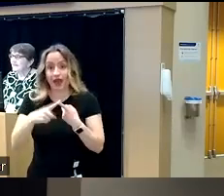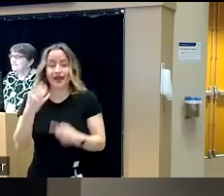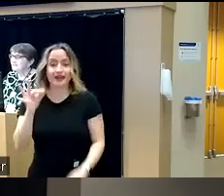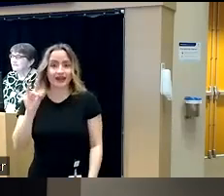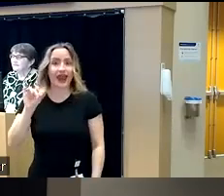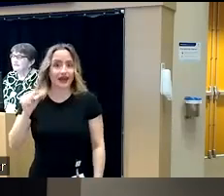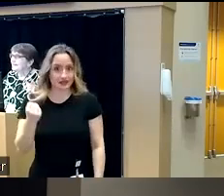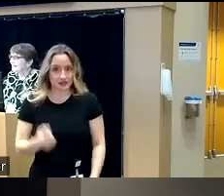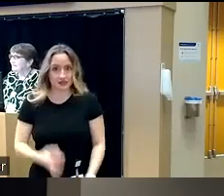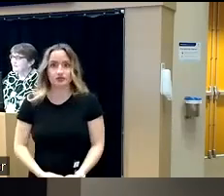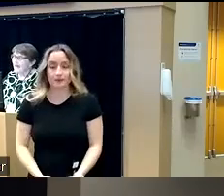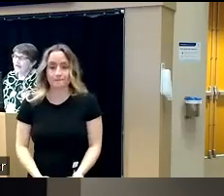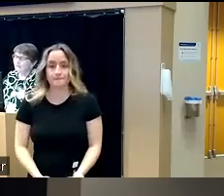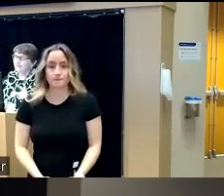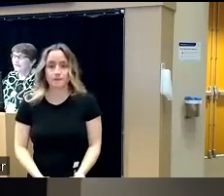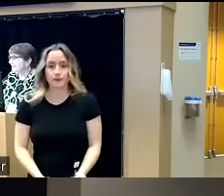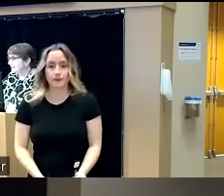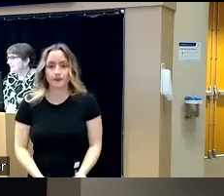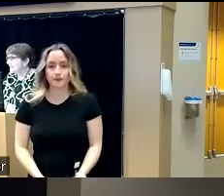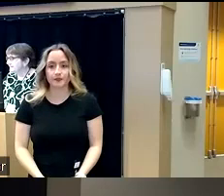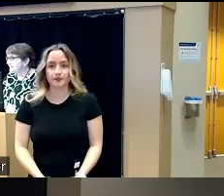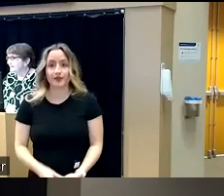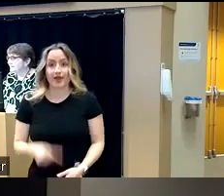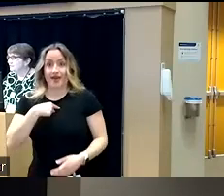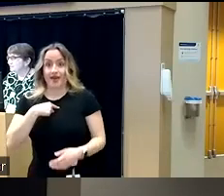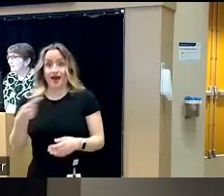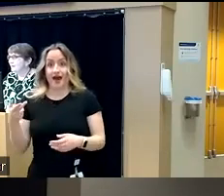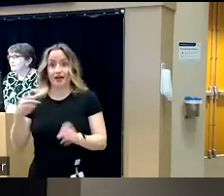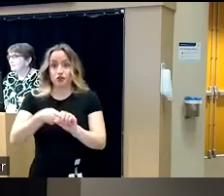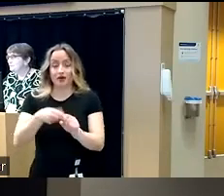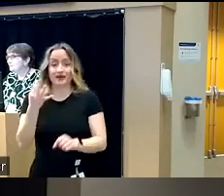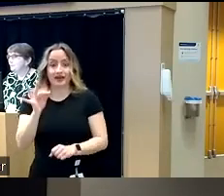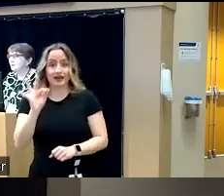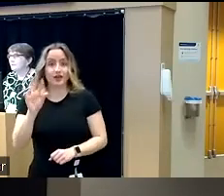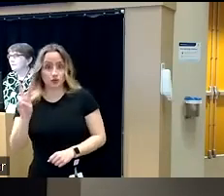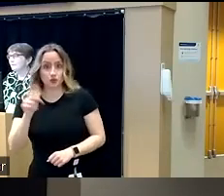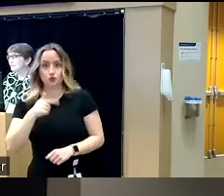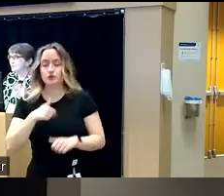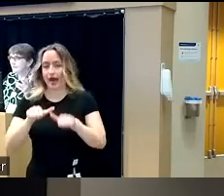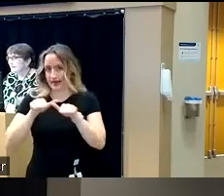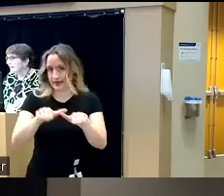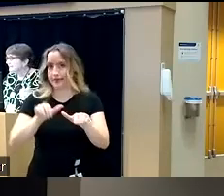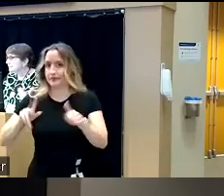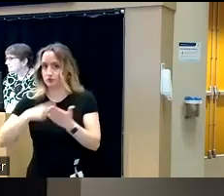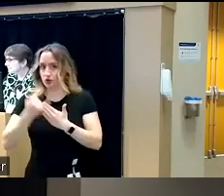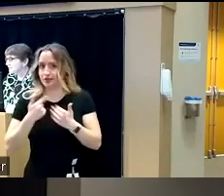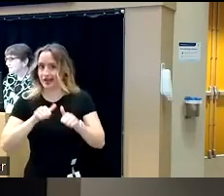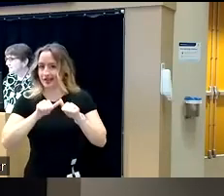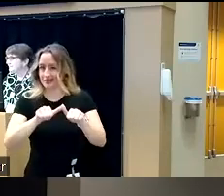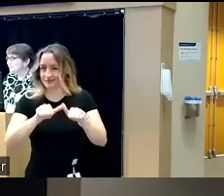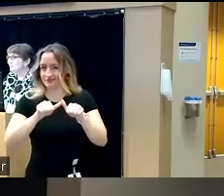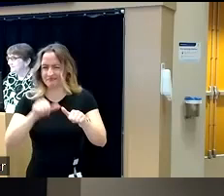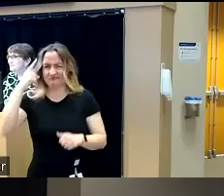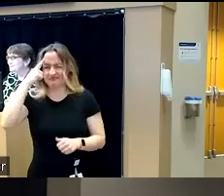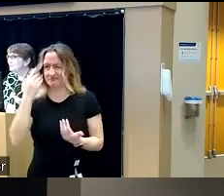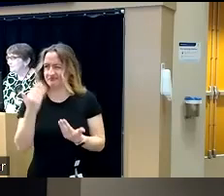and then I when I came in 1992 I continued to do the project for I don't know if the 15 or 20 years